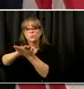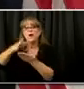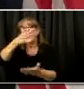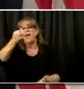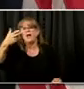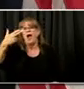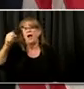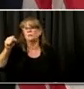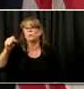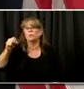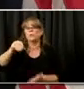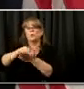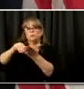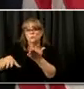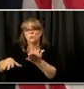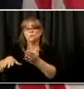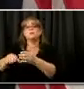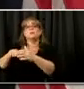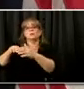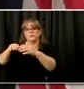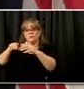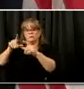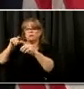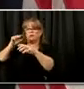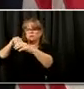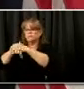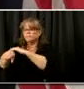schools as you know are back in person but there are parents who don't want their kids to be there